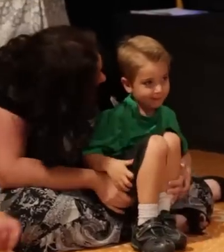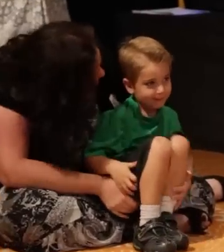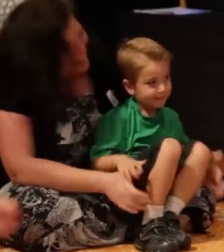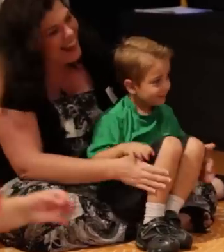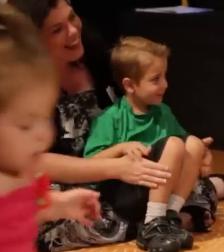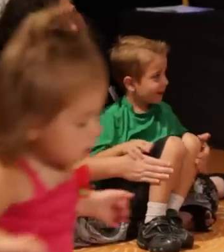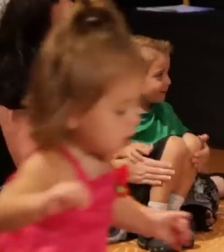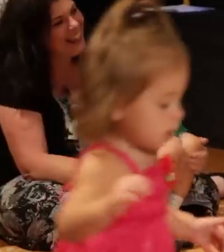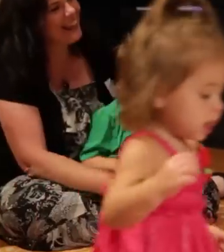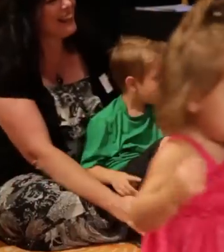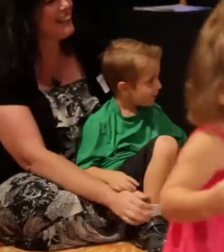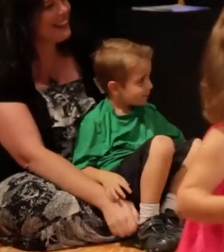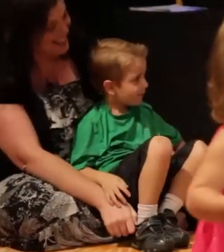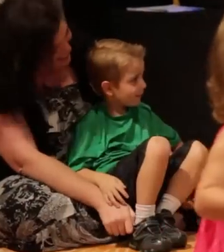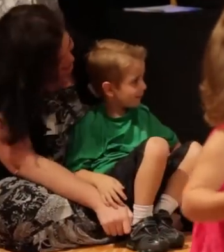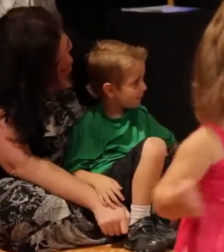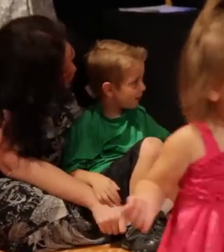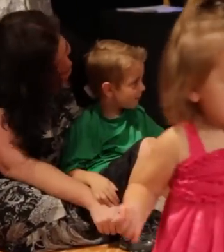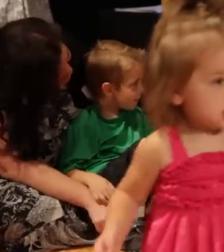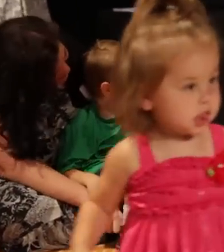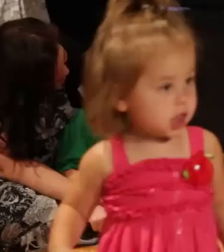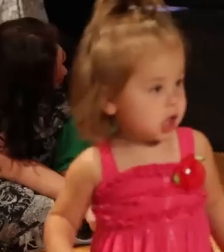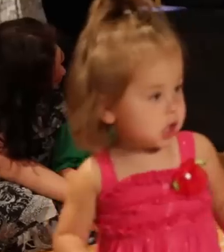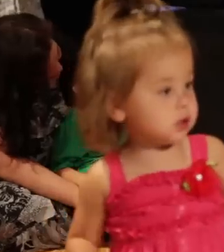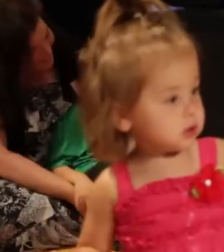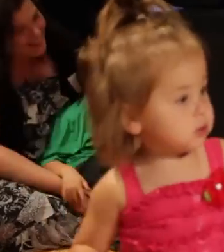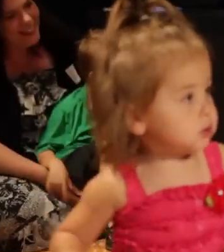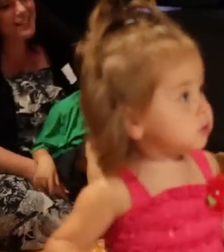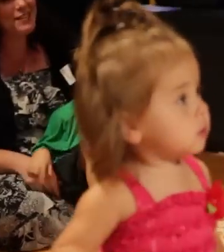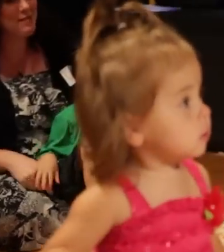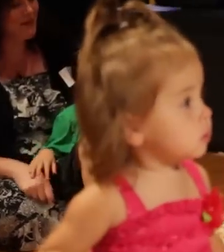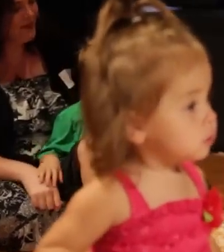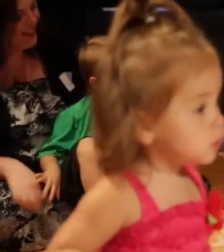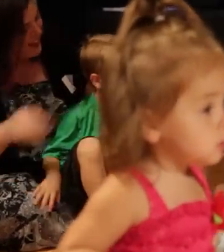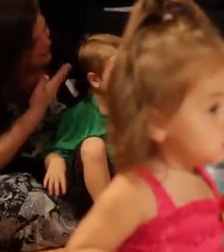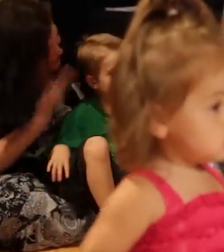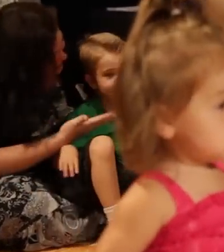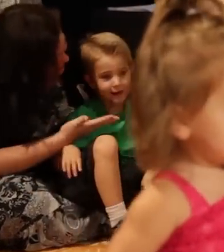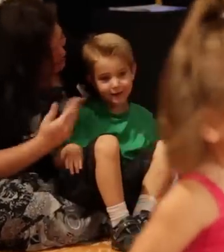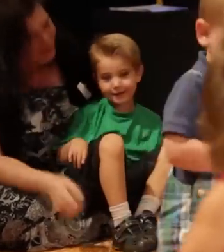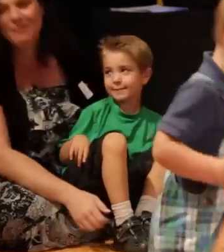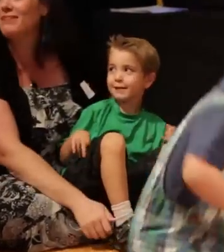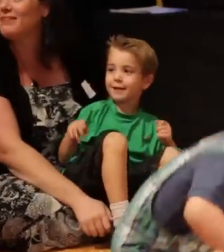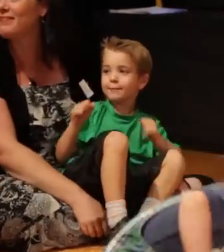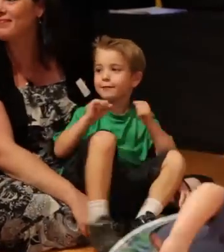and jump and dance and all that good stuff from Potty Time. Say thank you. Alrighty? Alright, hi.